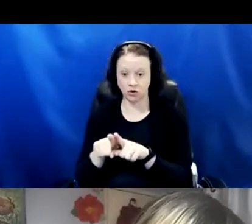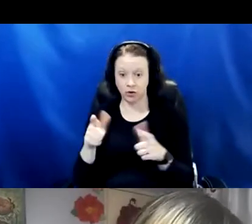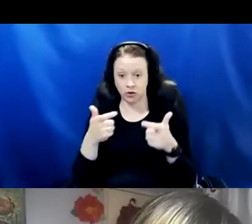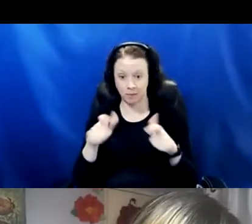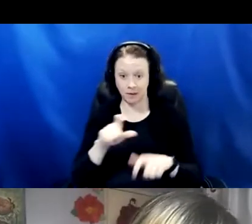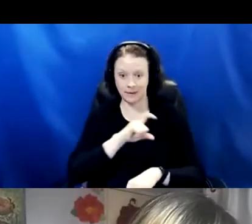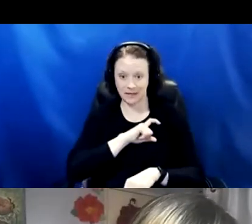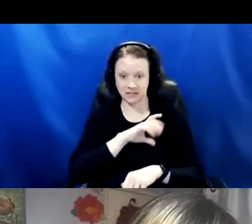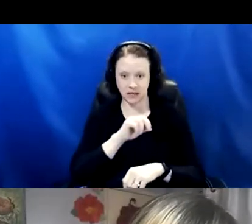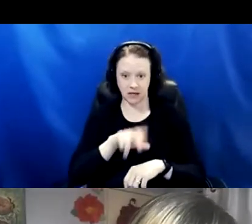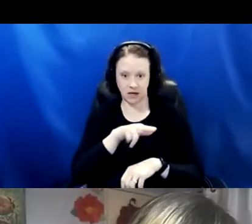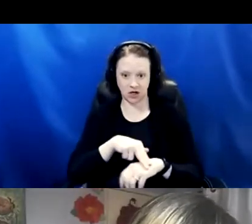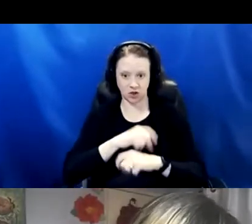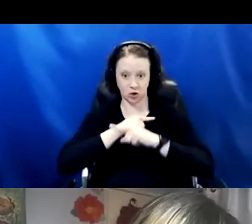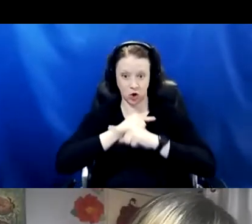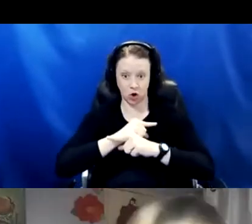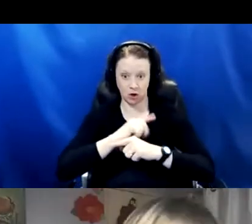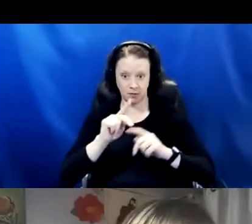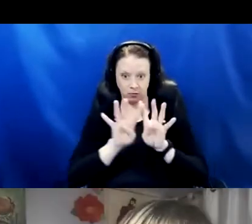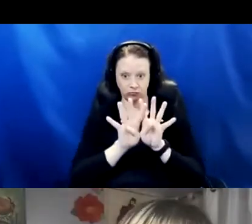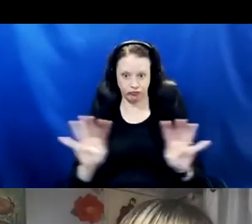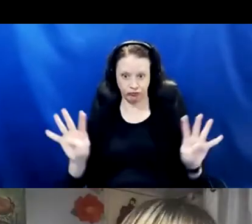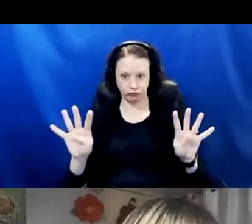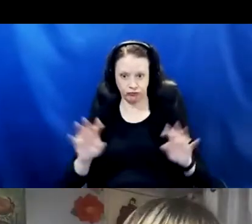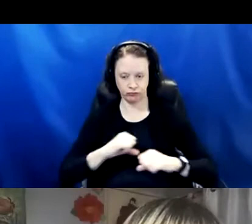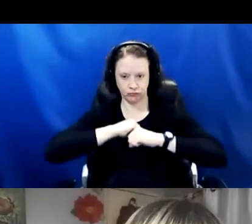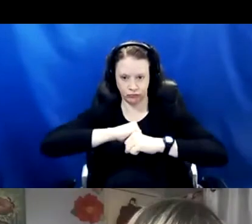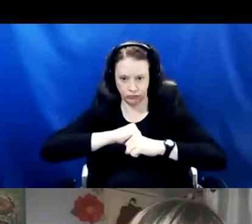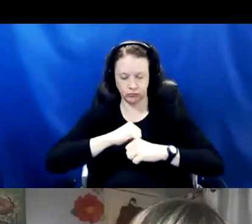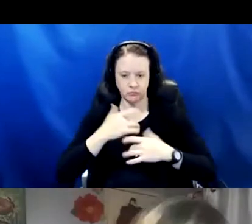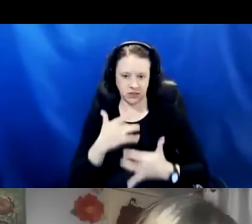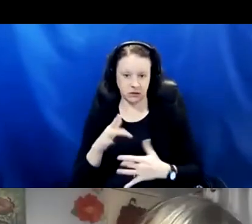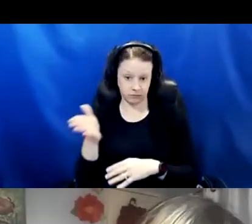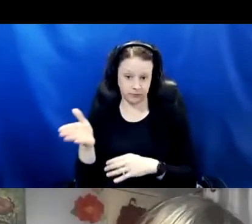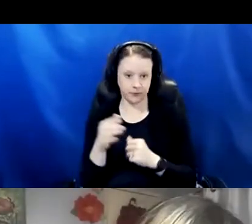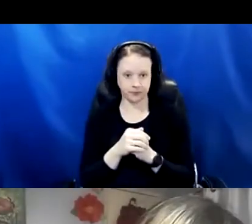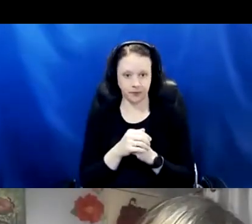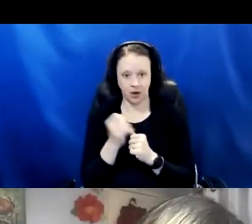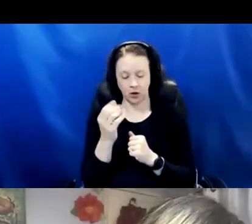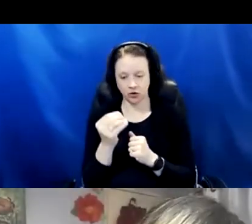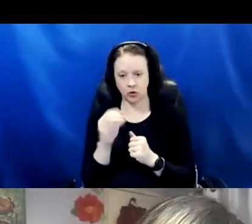at these mass vaccine sites, so, you know, there's other options too.